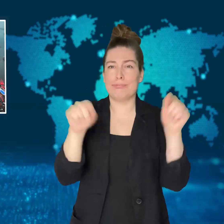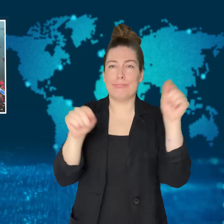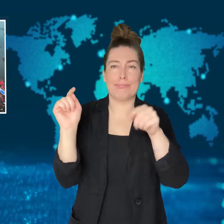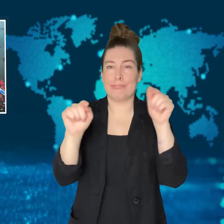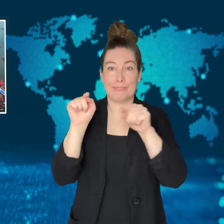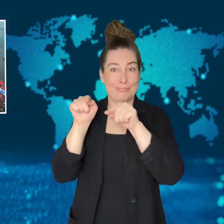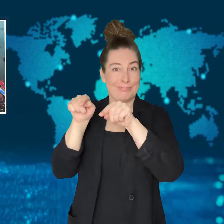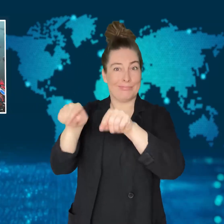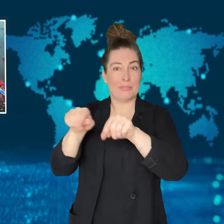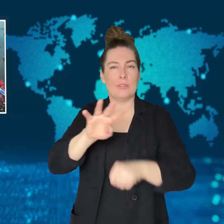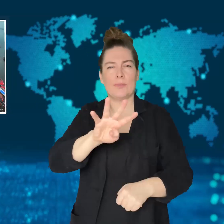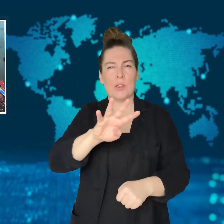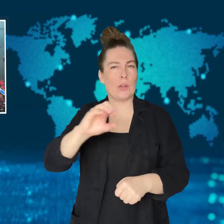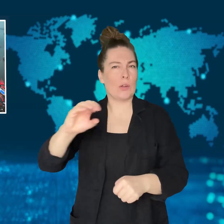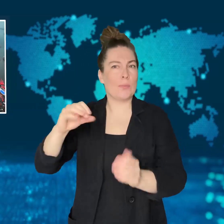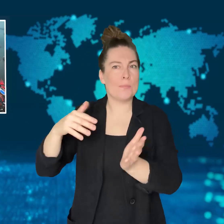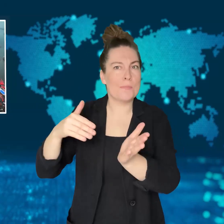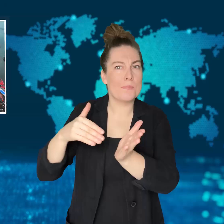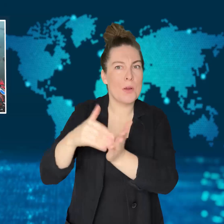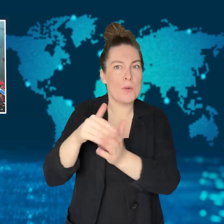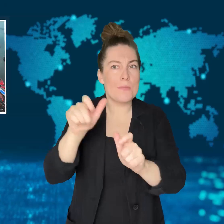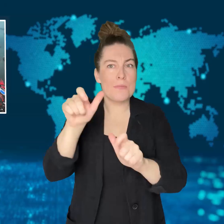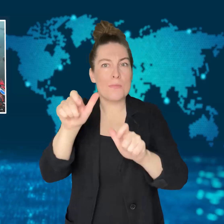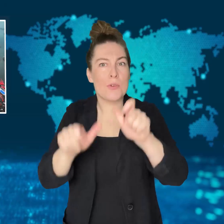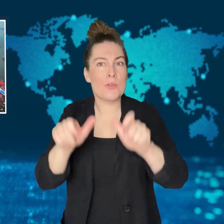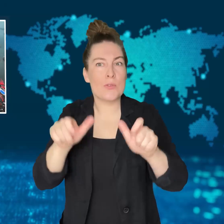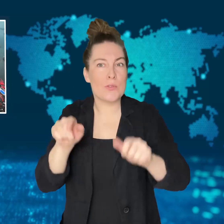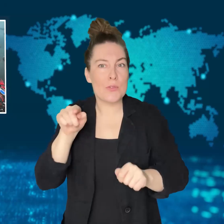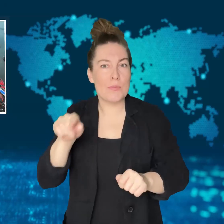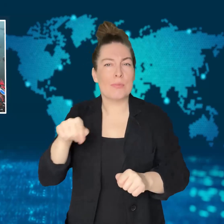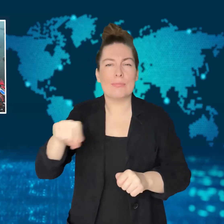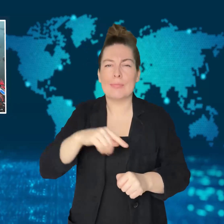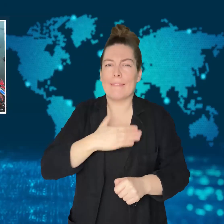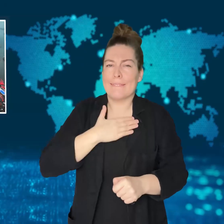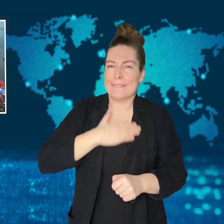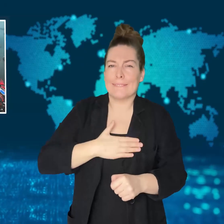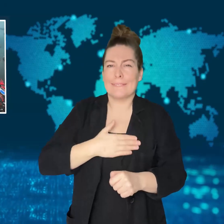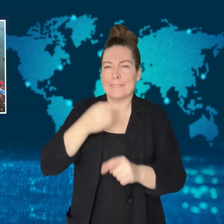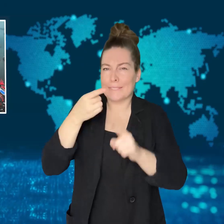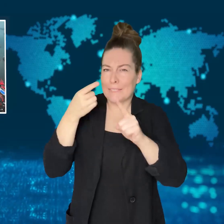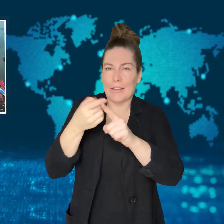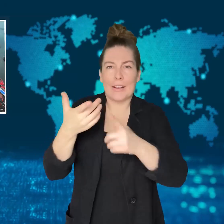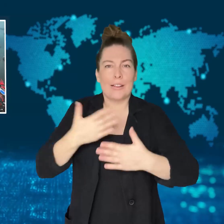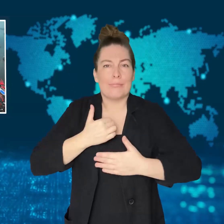About 400 million people from around